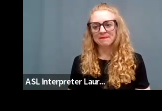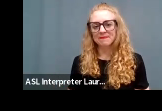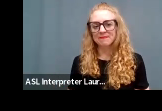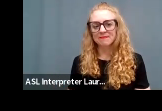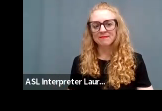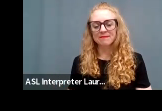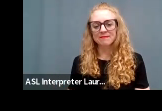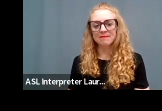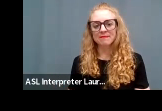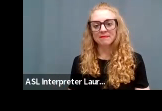and confirm when we're there